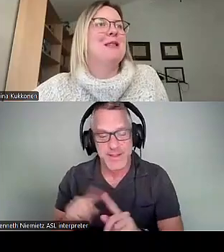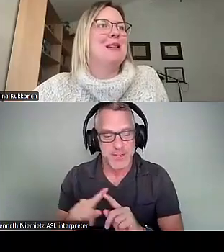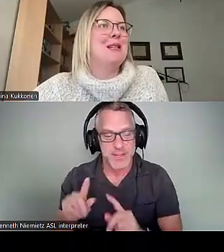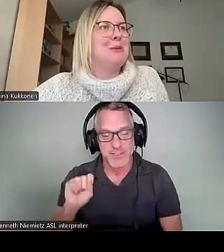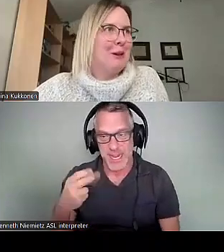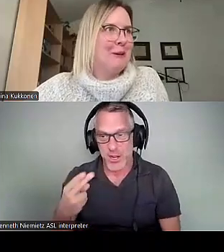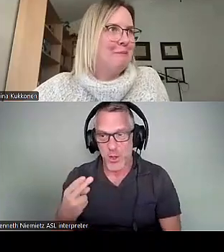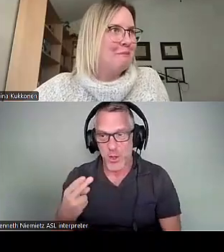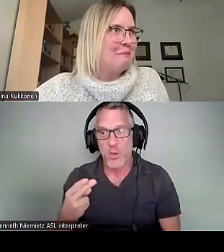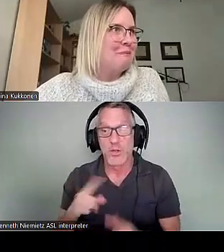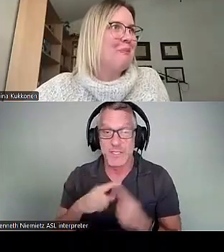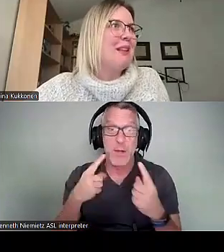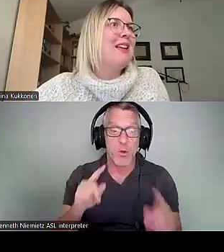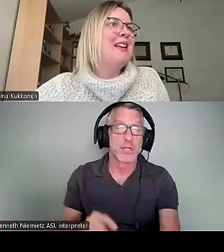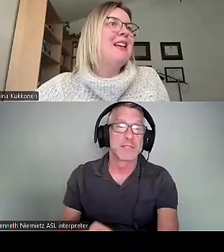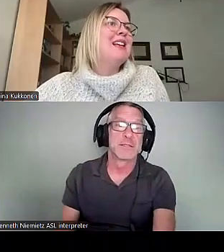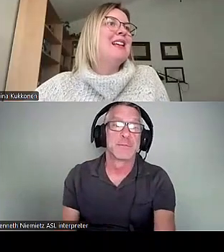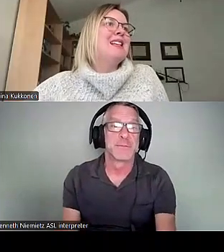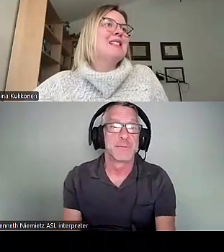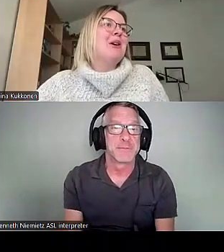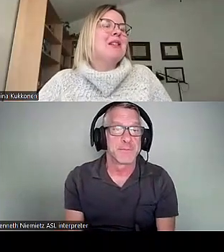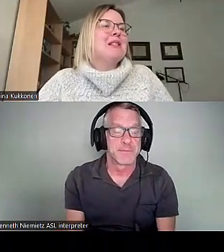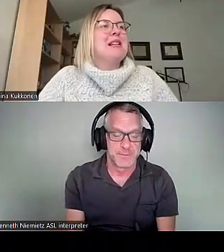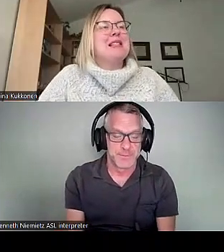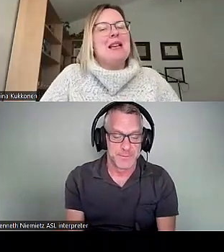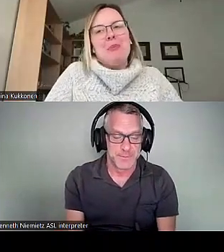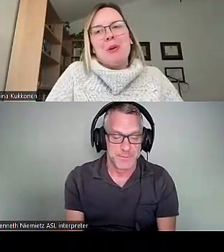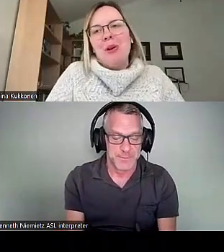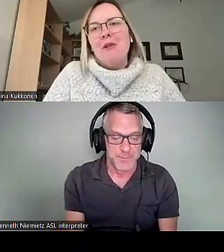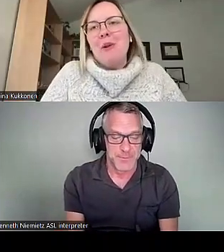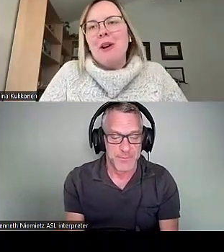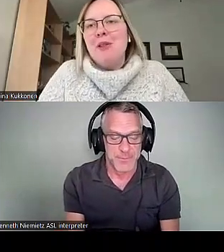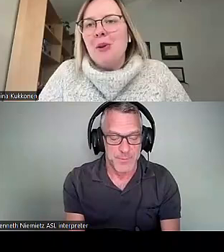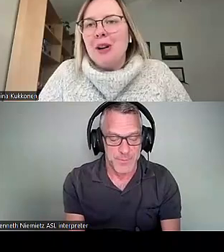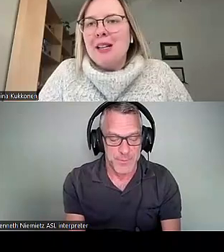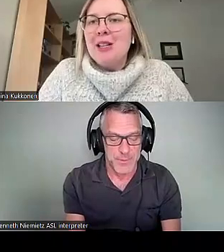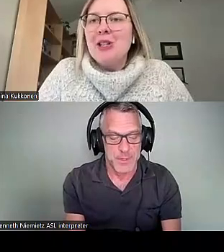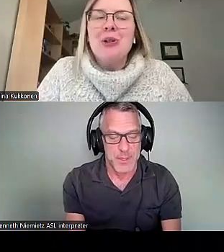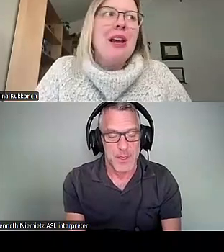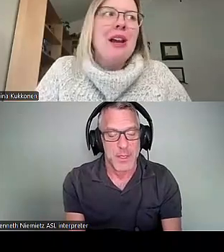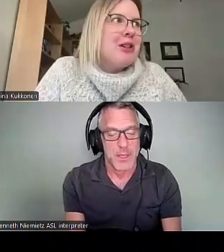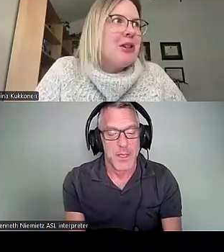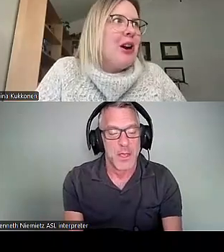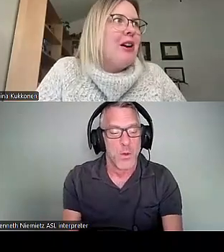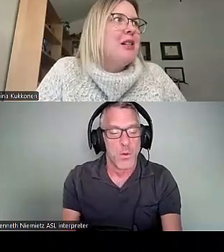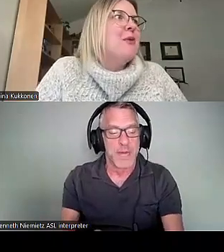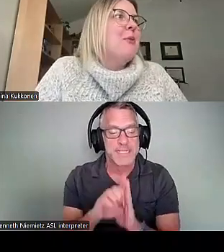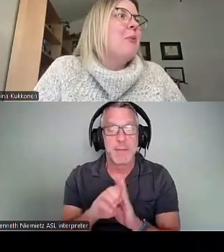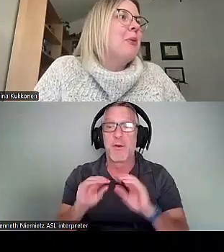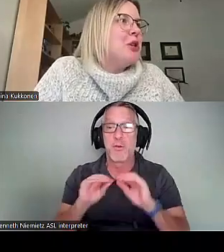and it does work. So this is an example of one of the organizational character cards from the Bridge